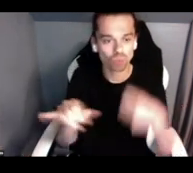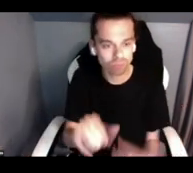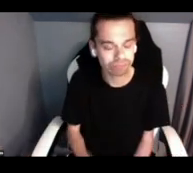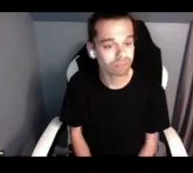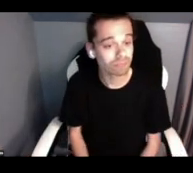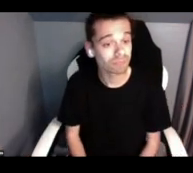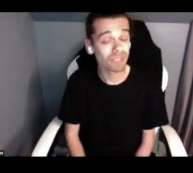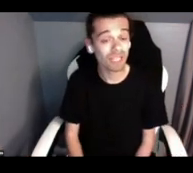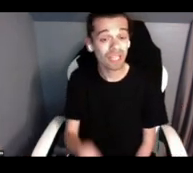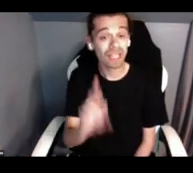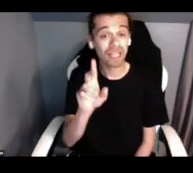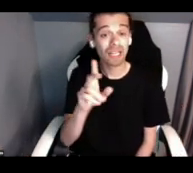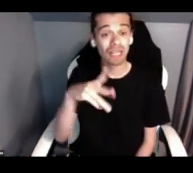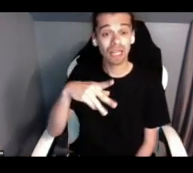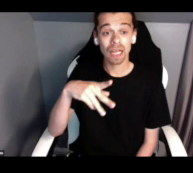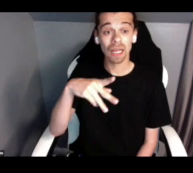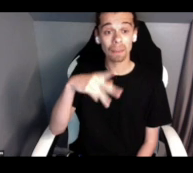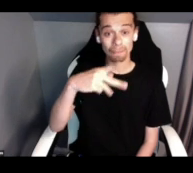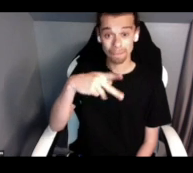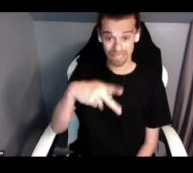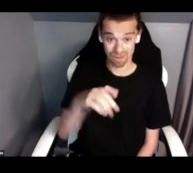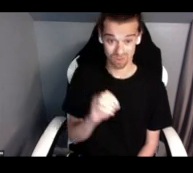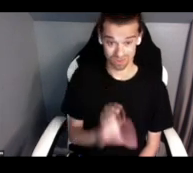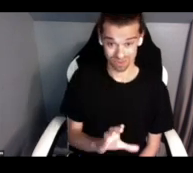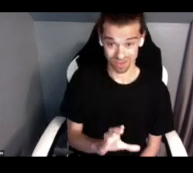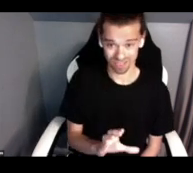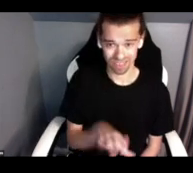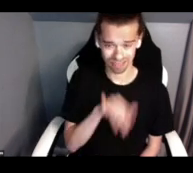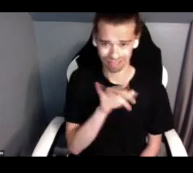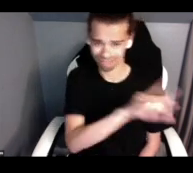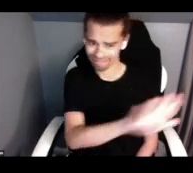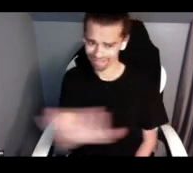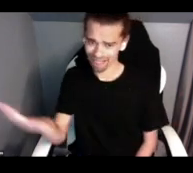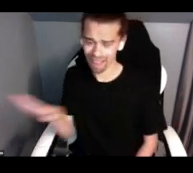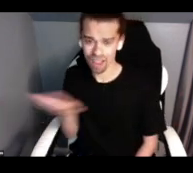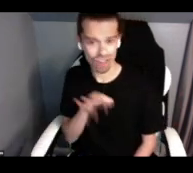LTSS needs are the experts at what they need.